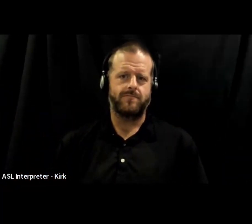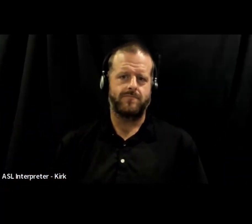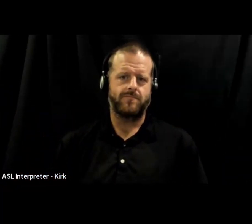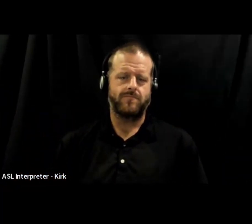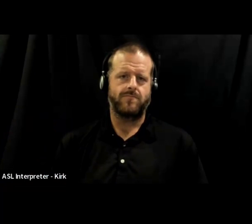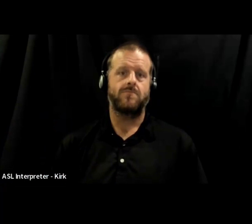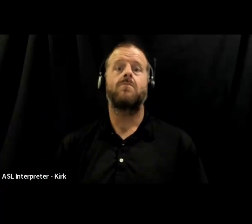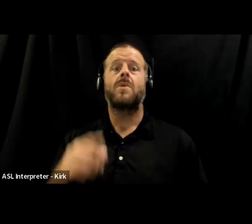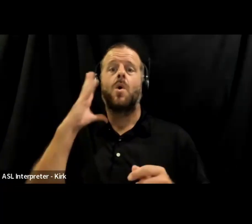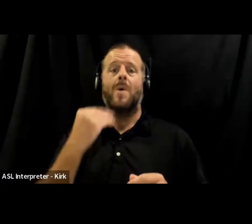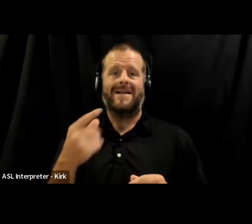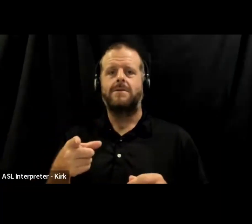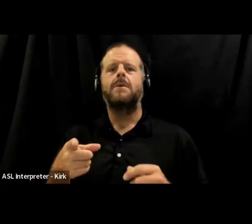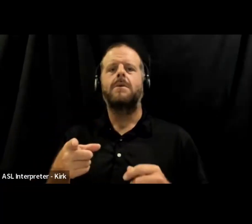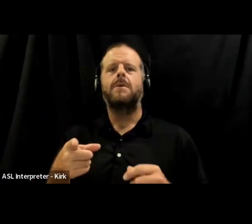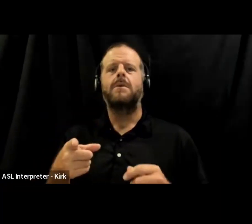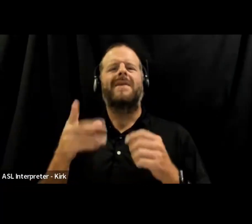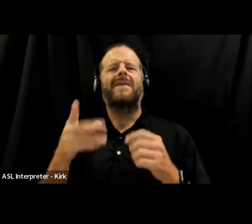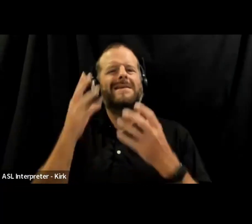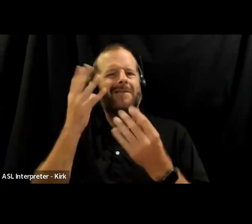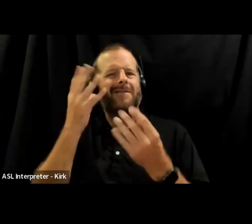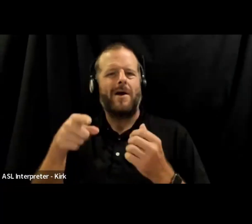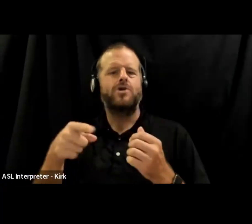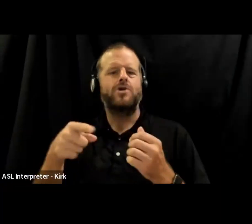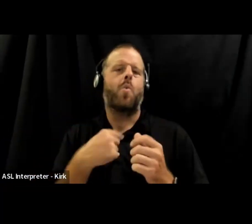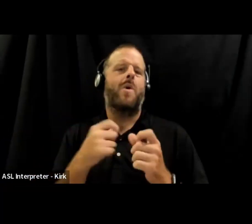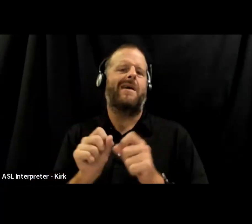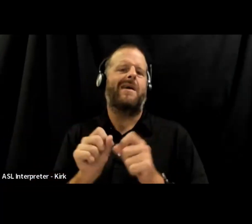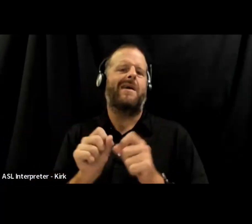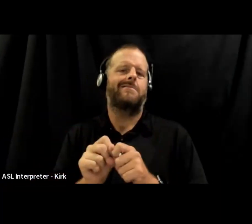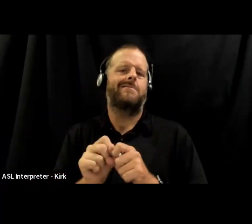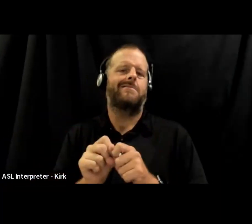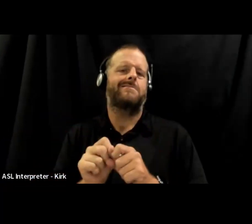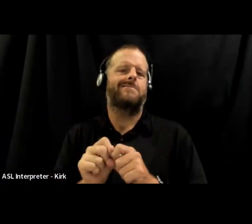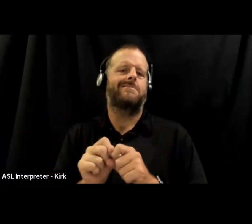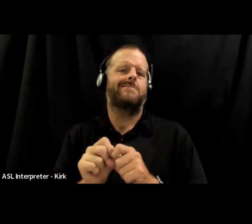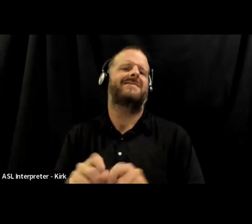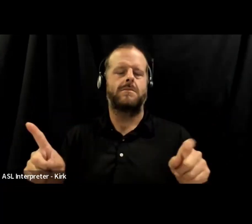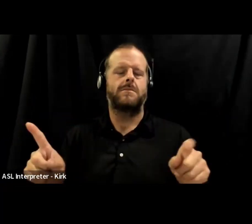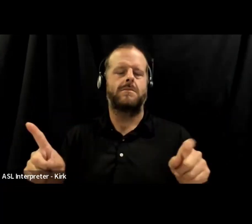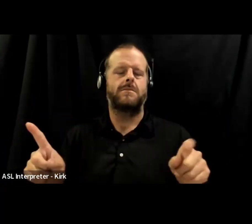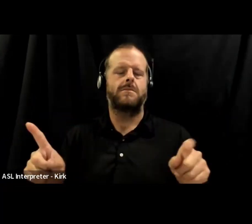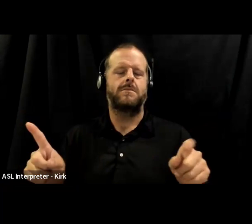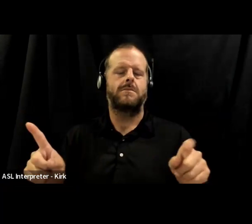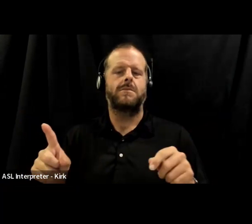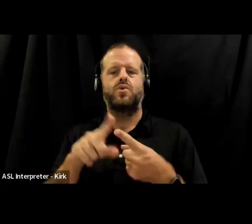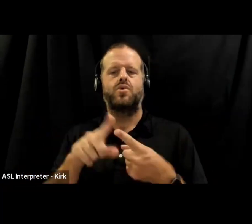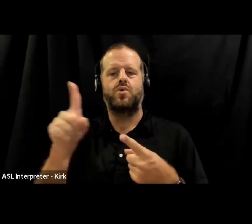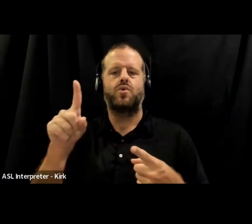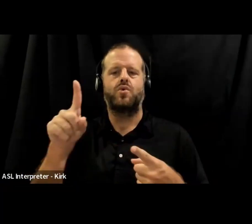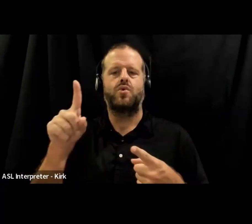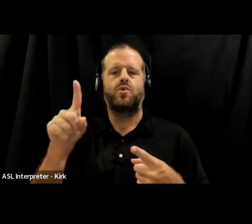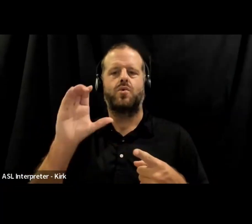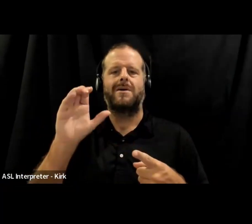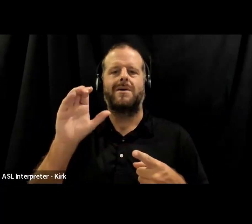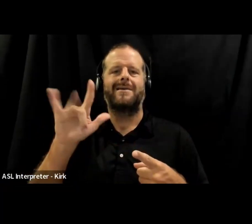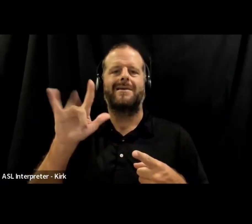And this is some information that we can send over, , to to Kaylin Tolbert later today.